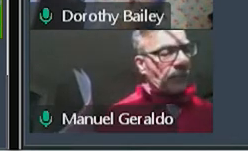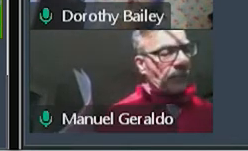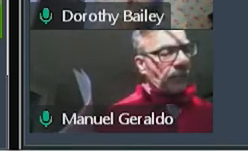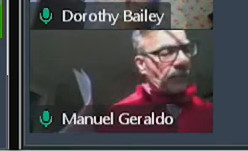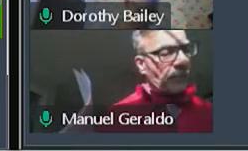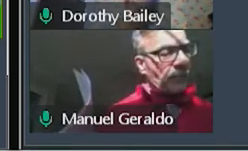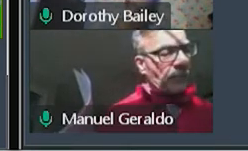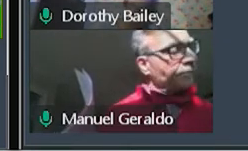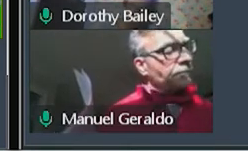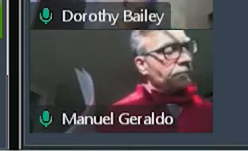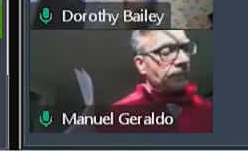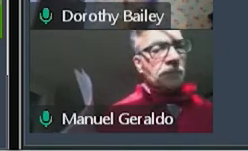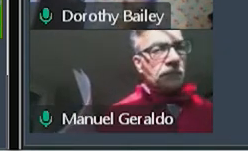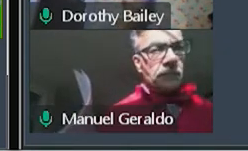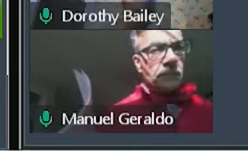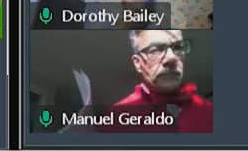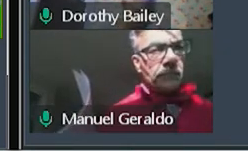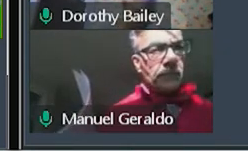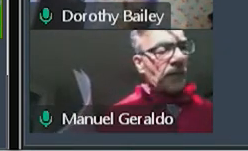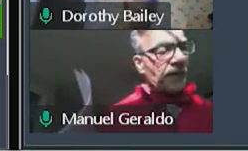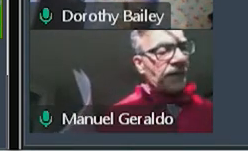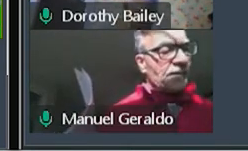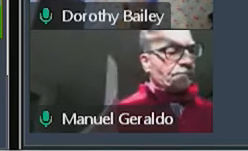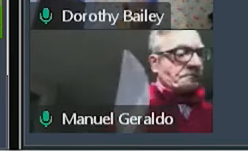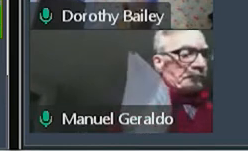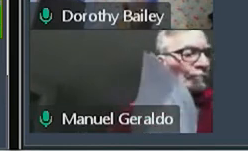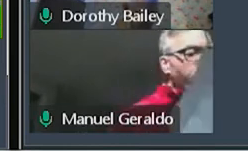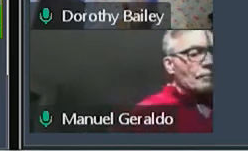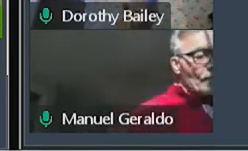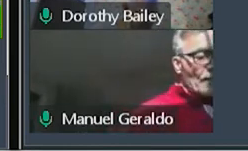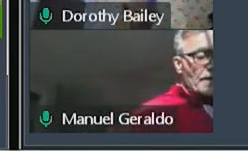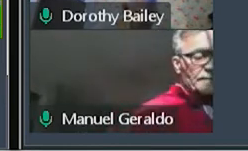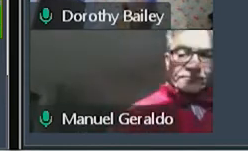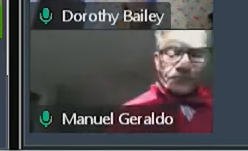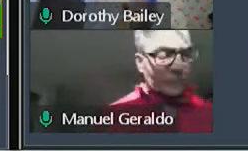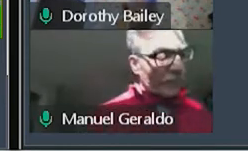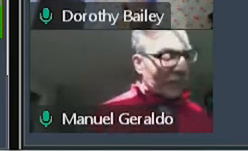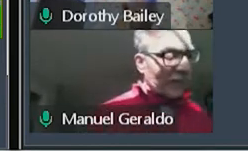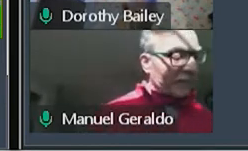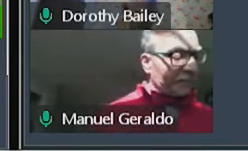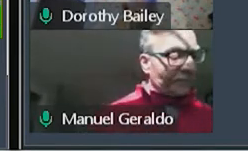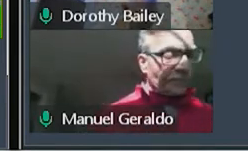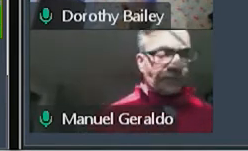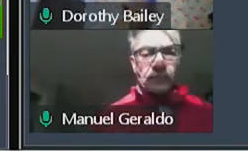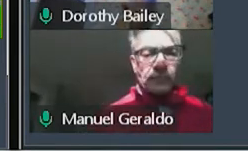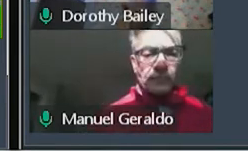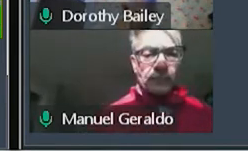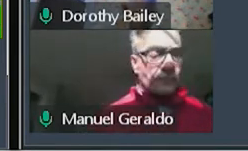Are there any other questions? Commissioner Washington. No questions Okay. Commissioner Doerner.